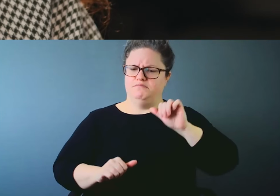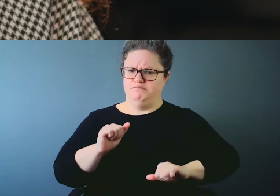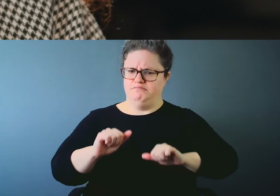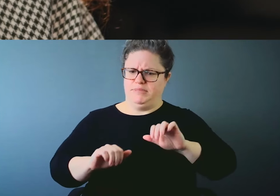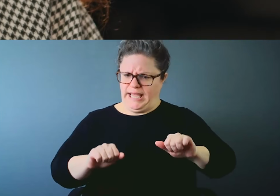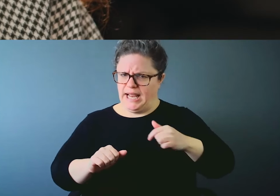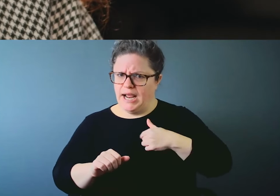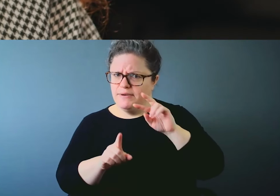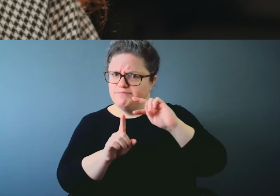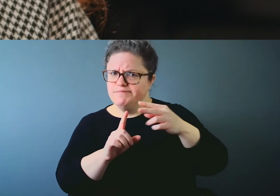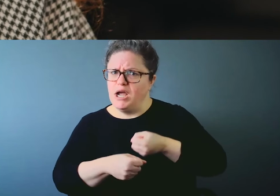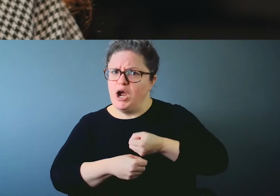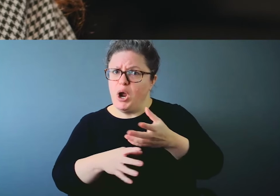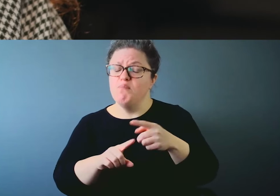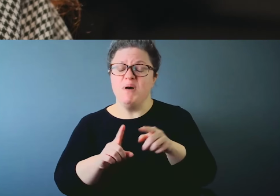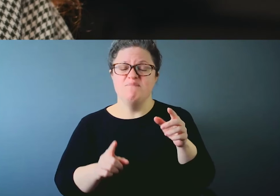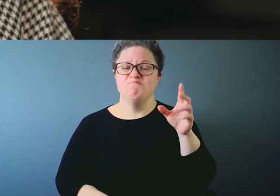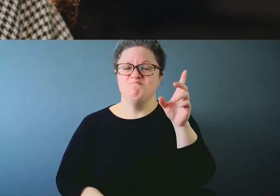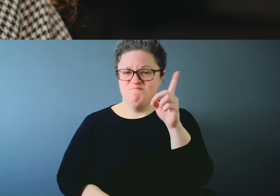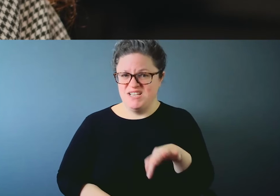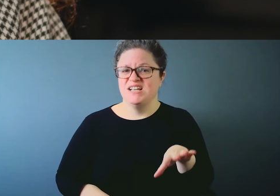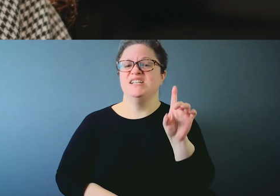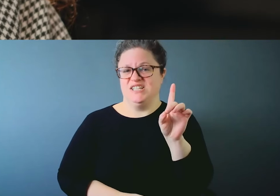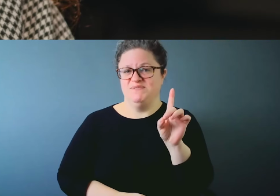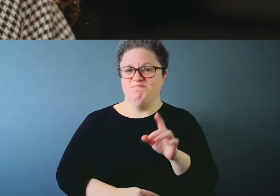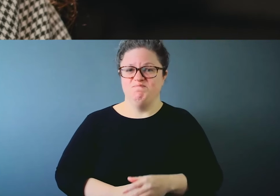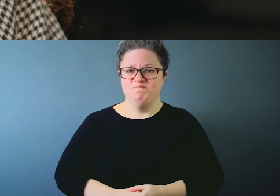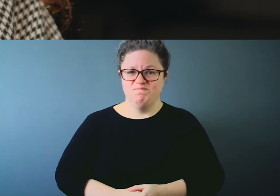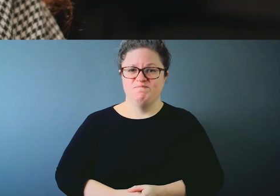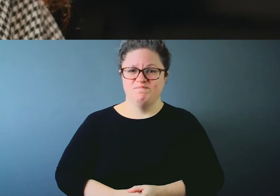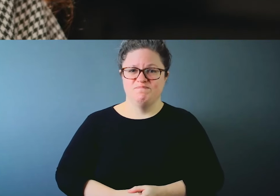I didn't know that I would be able to do that. And it turned out that I was.